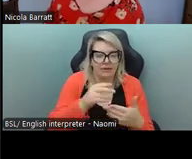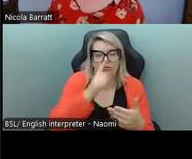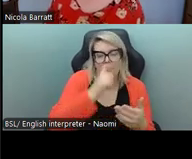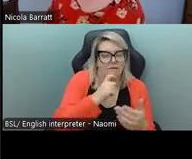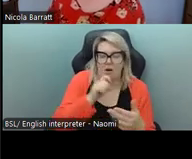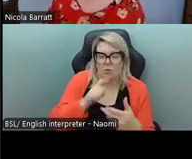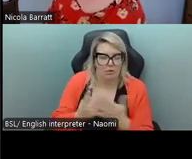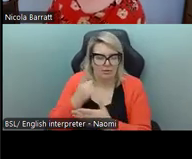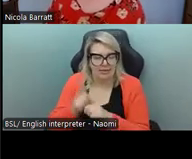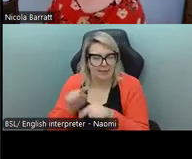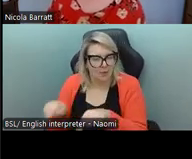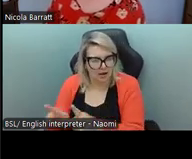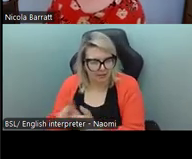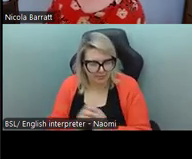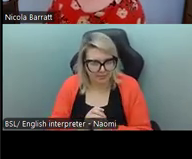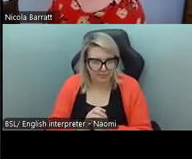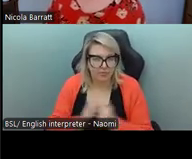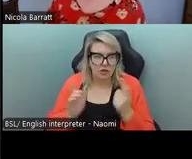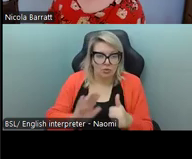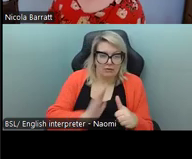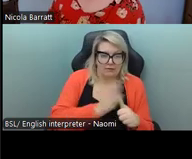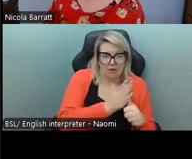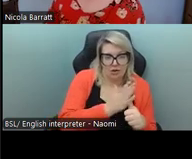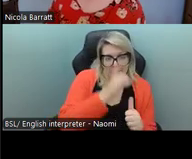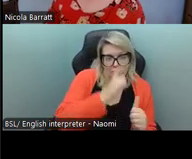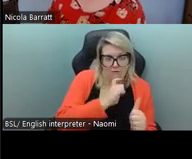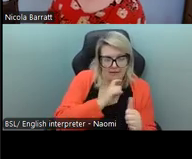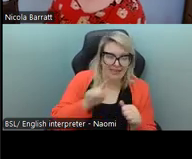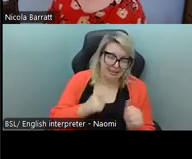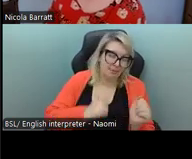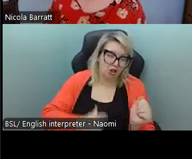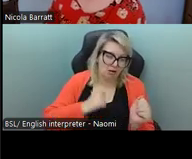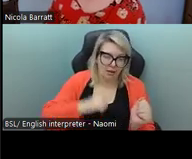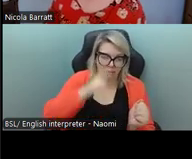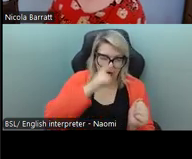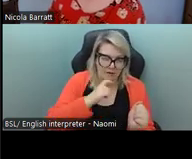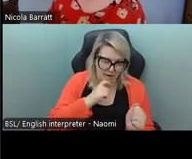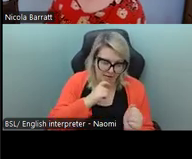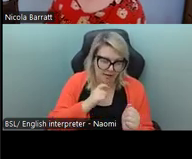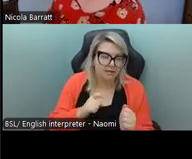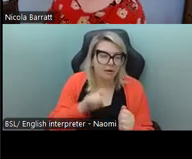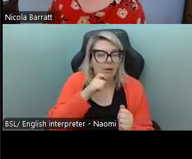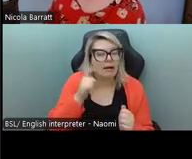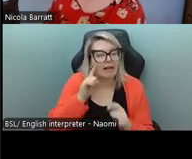Going back to your profile, remember this is your personal profile, we're going to look at the different sections that make it up.